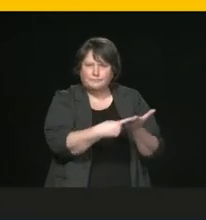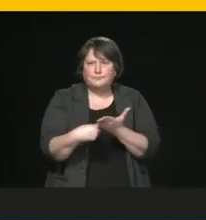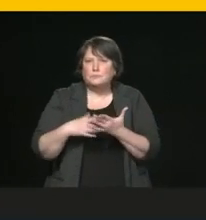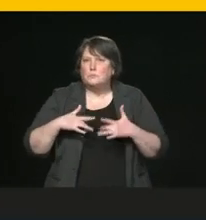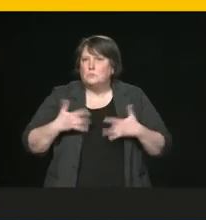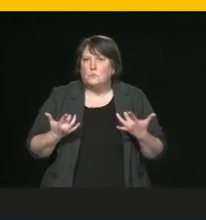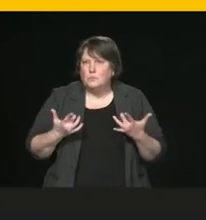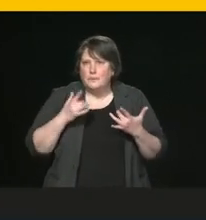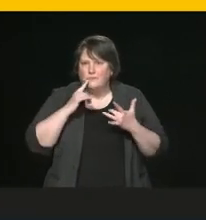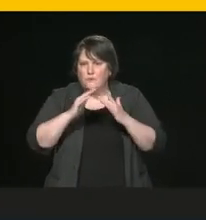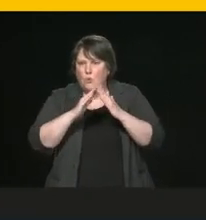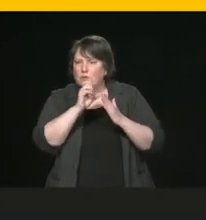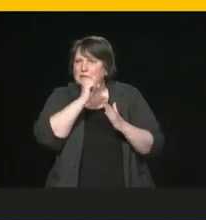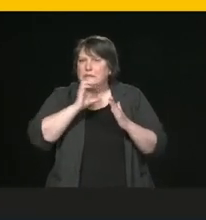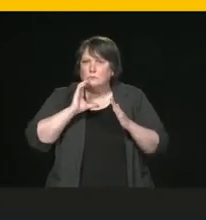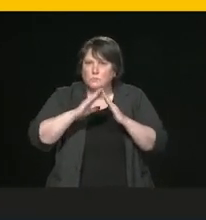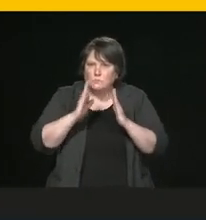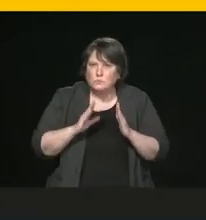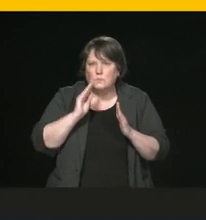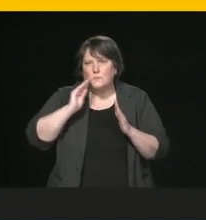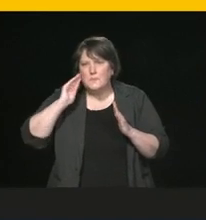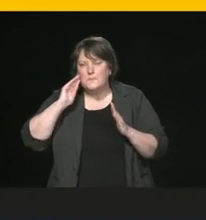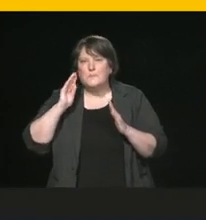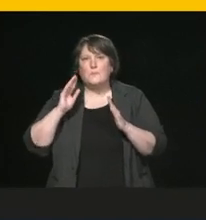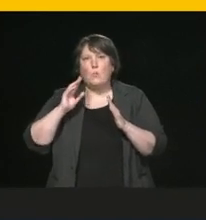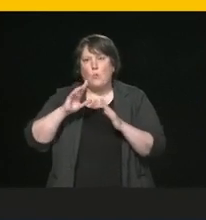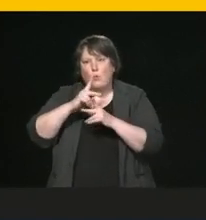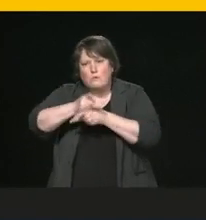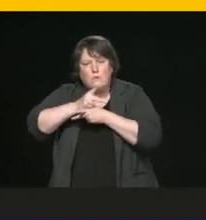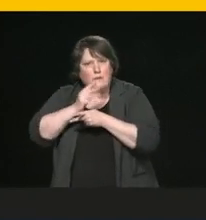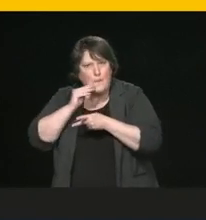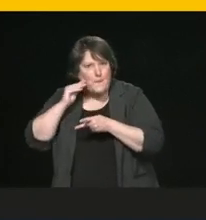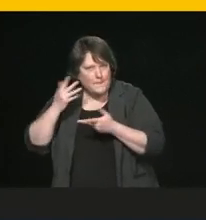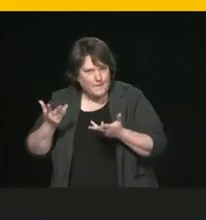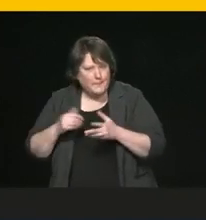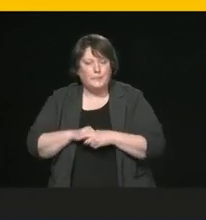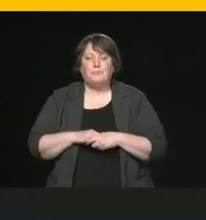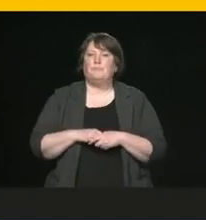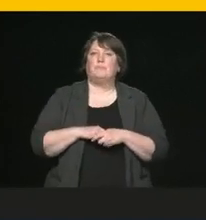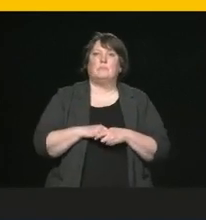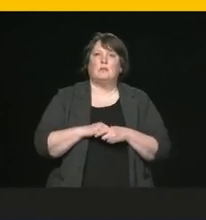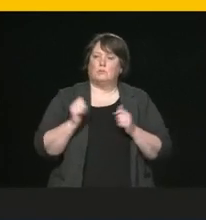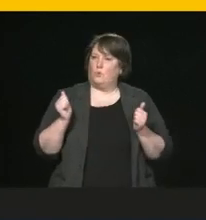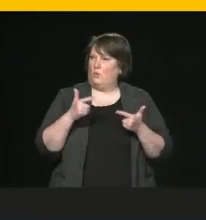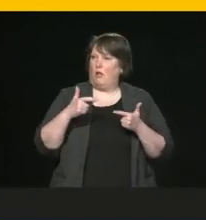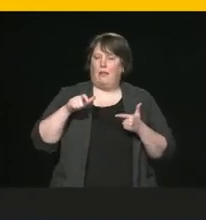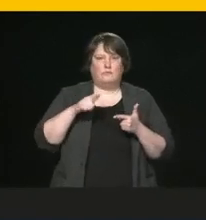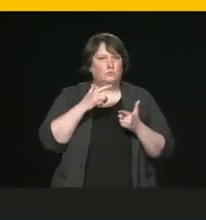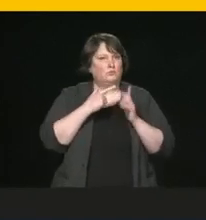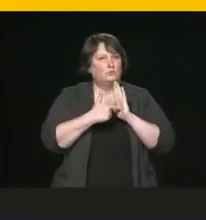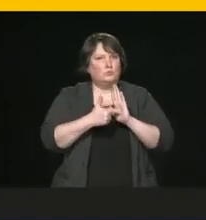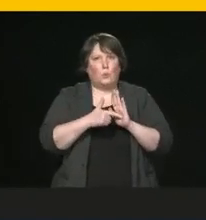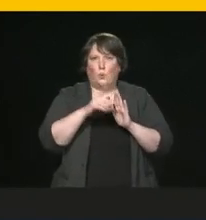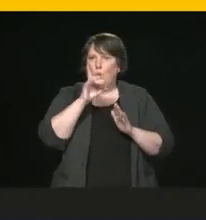DURING A DISCUSSION TOMORROW